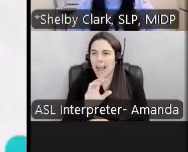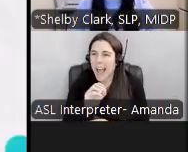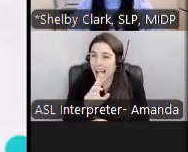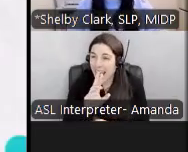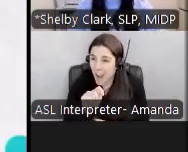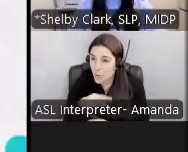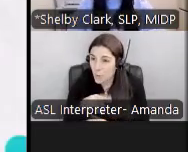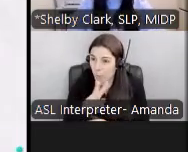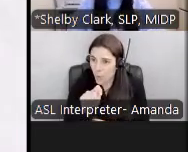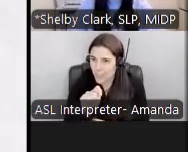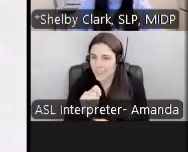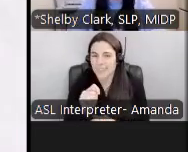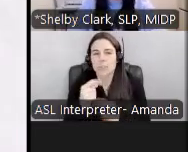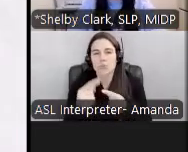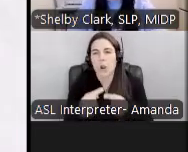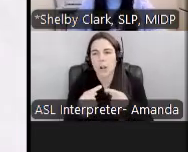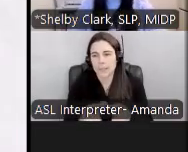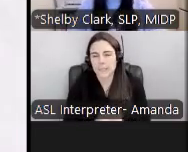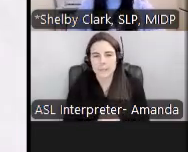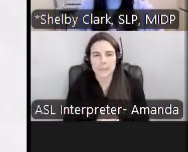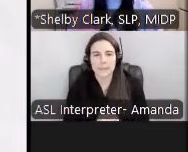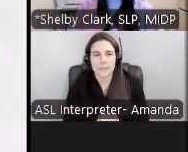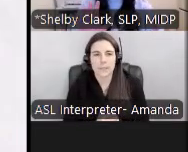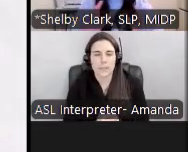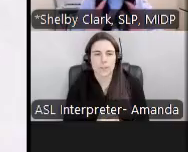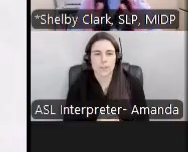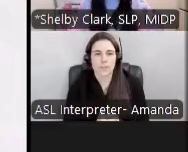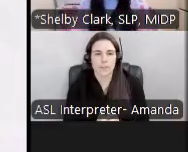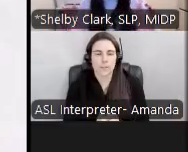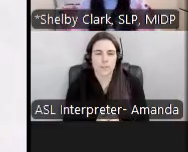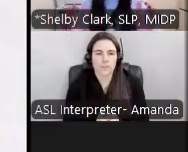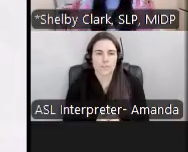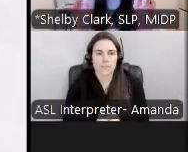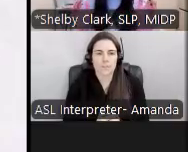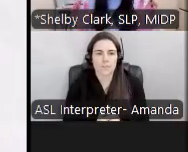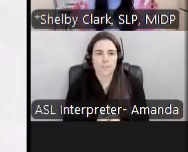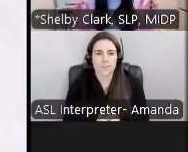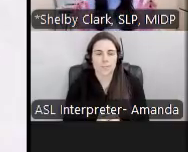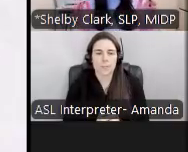okay, regression at any age, and this is outside of a temporary